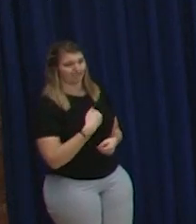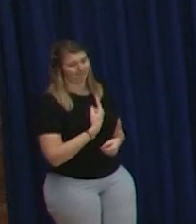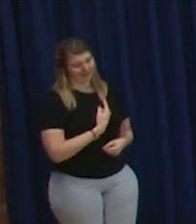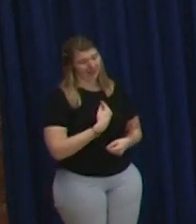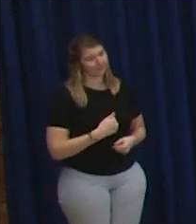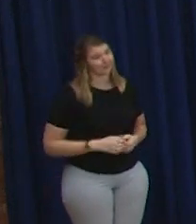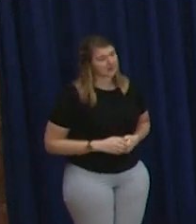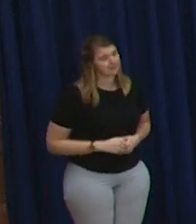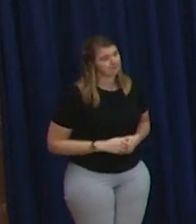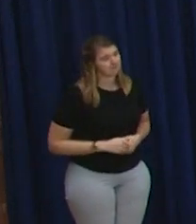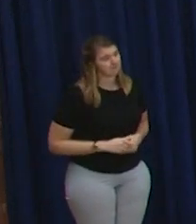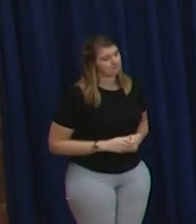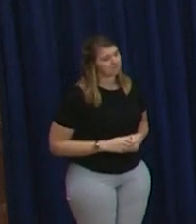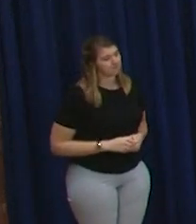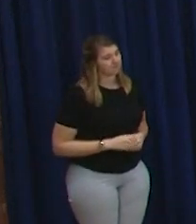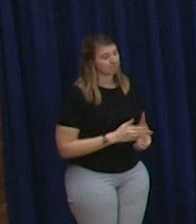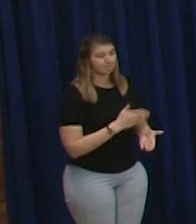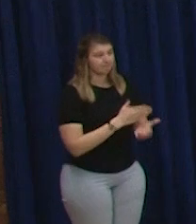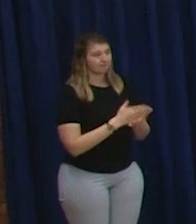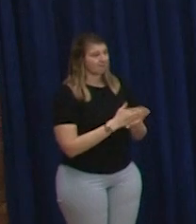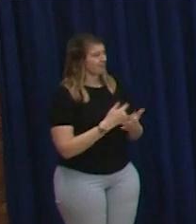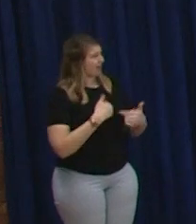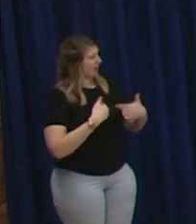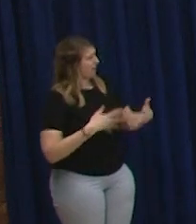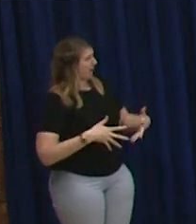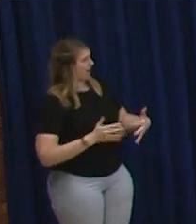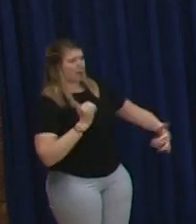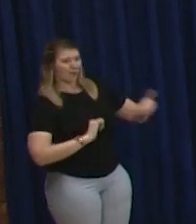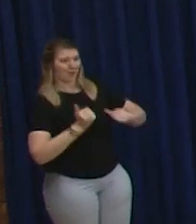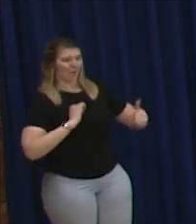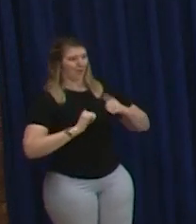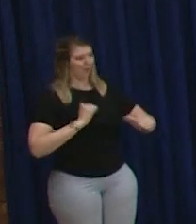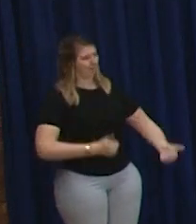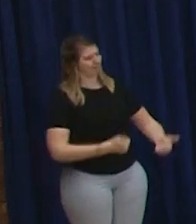It sounds ridiculous you know, like all singing, all dancing, I'm in this extraordinary situation,